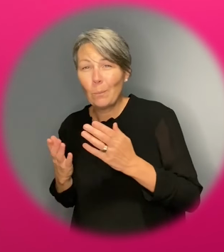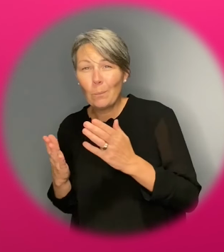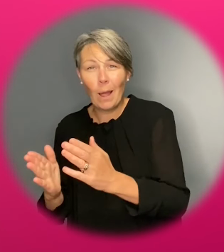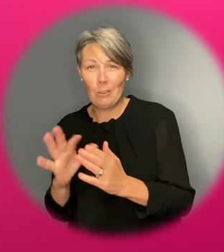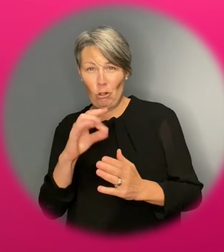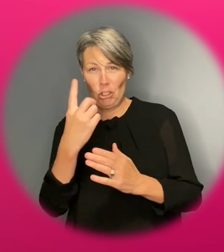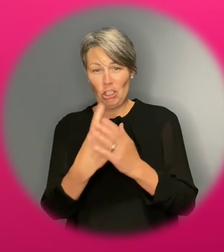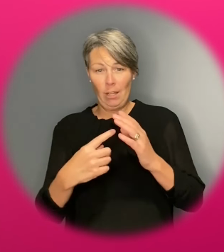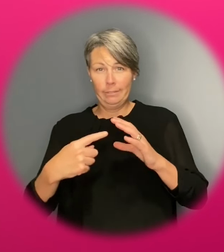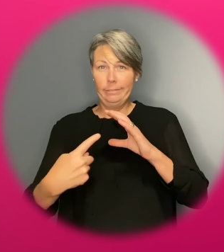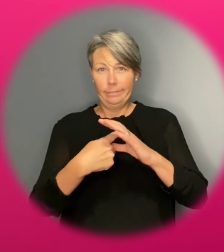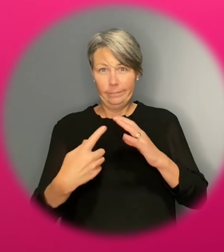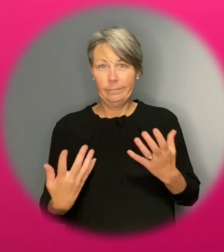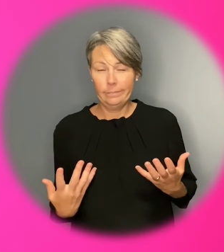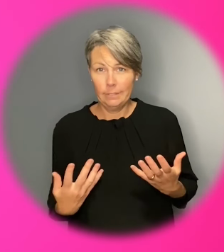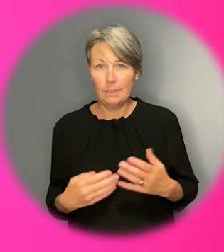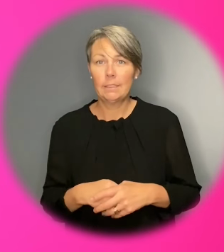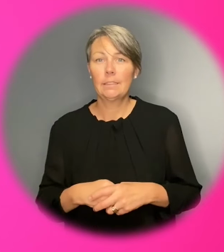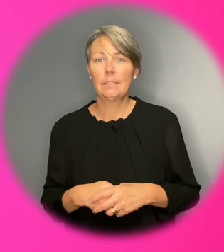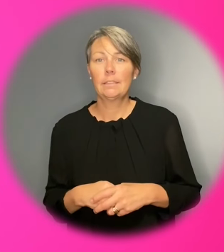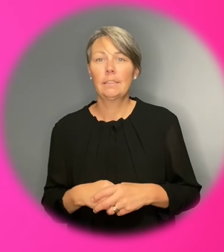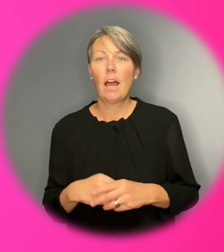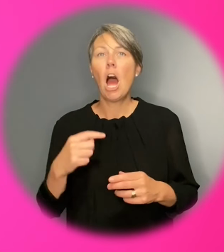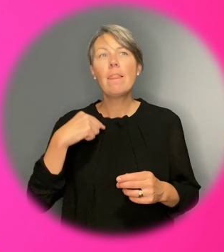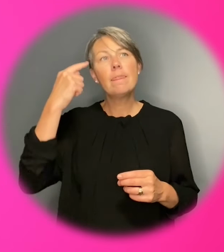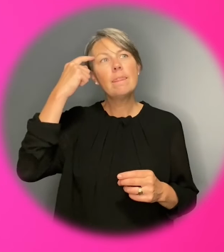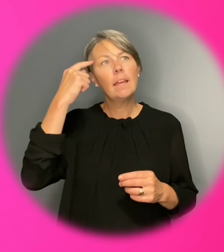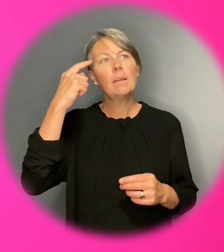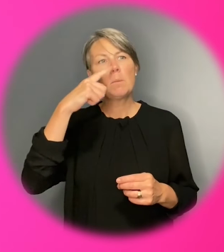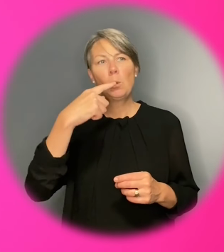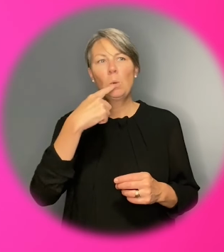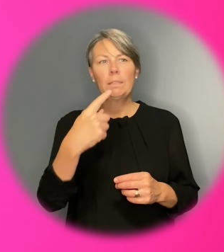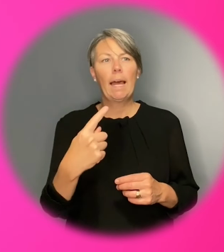and consent that I've come across is your first time has to be really special or